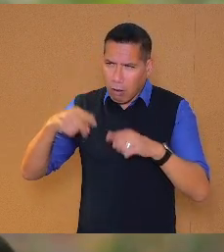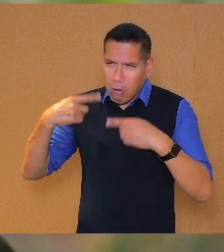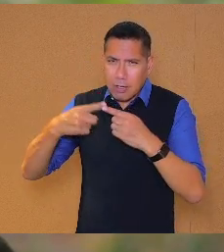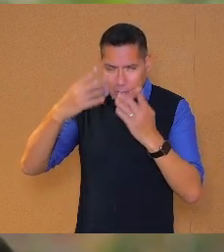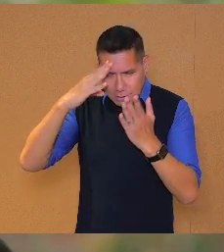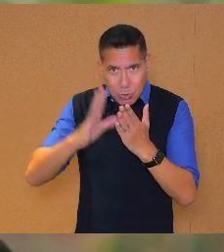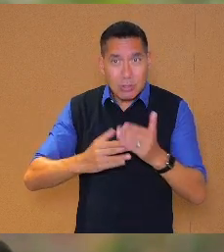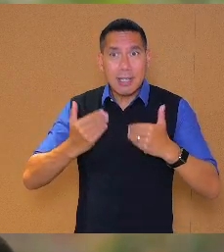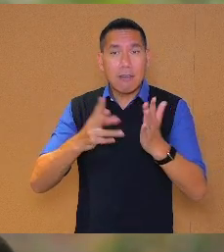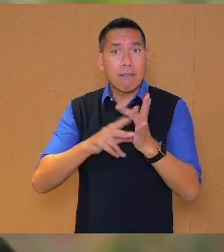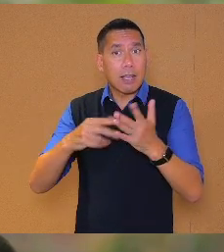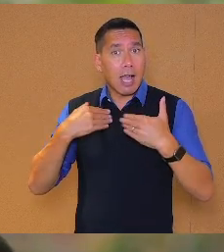with valuable strategic marketing and communications